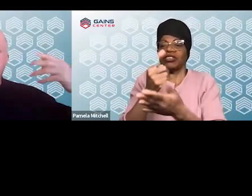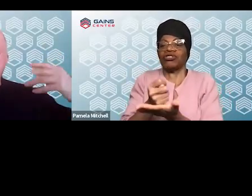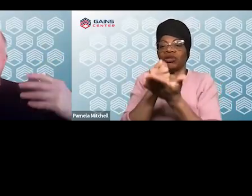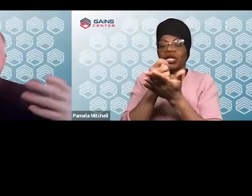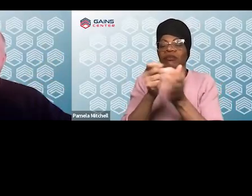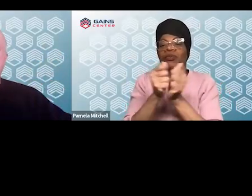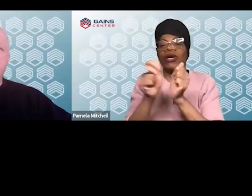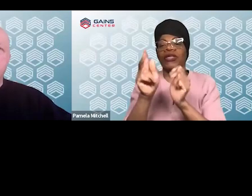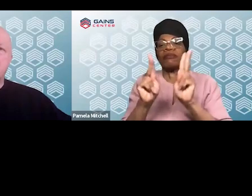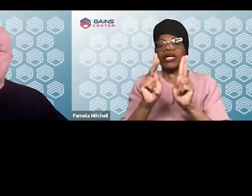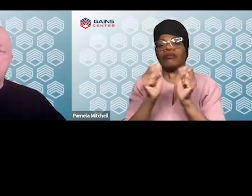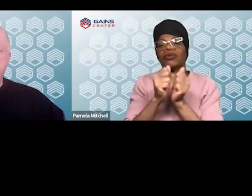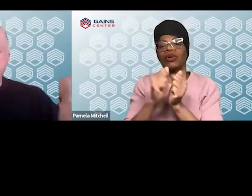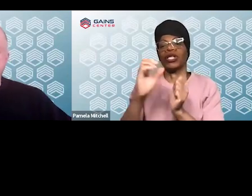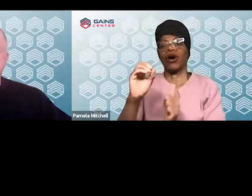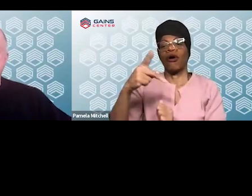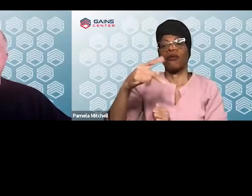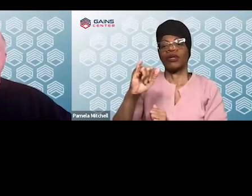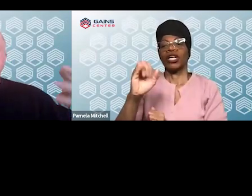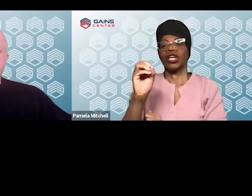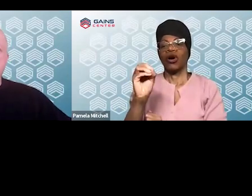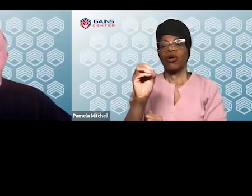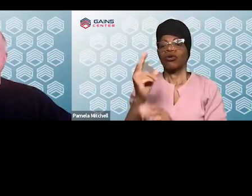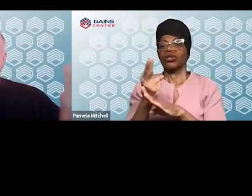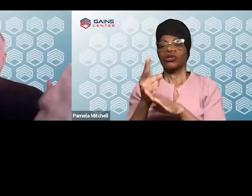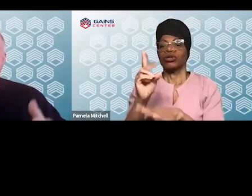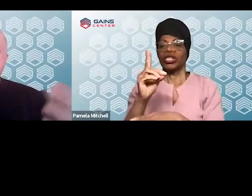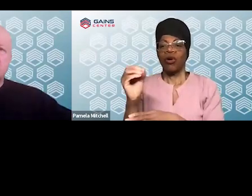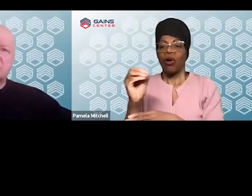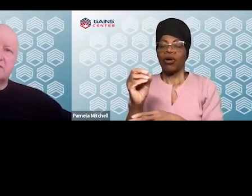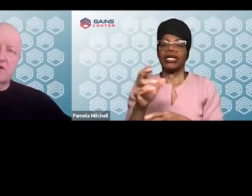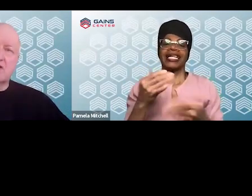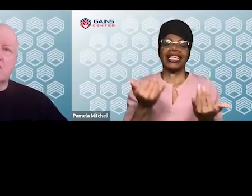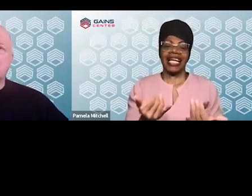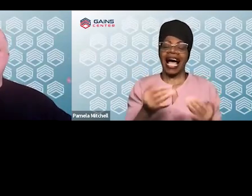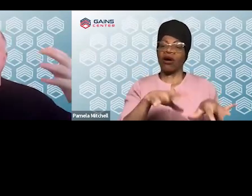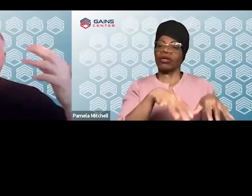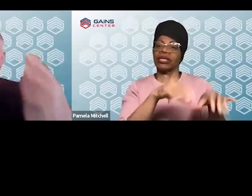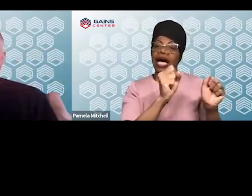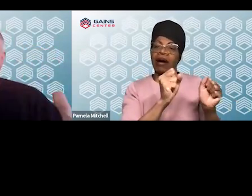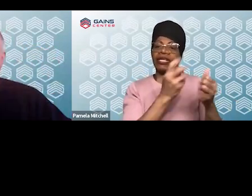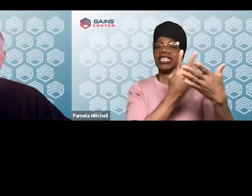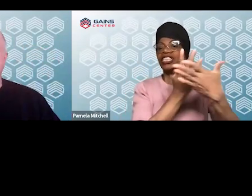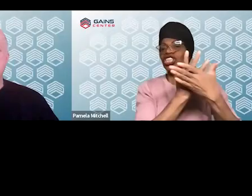which has now been adopted in many places within jails, and prisons, and drug courts, and pre-release,